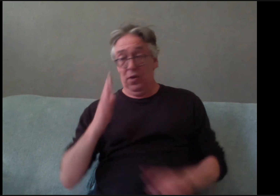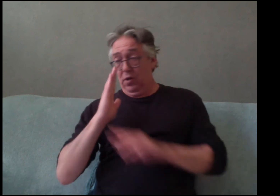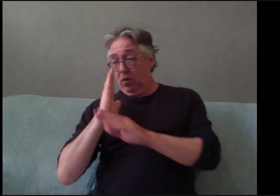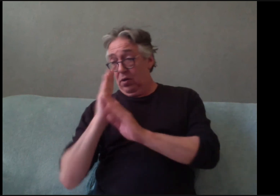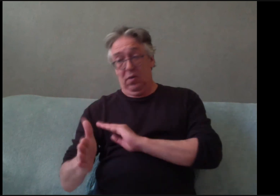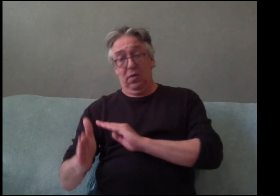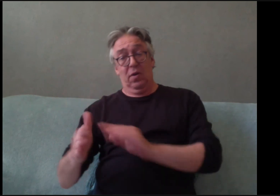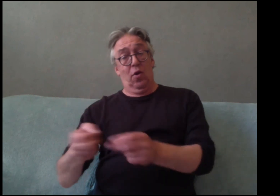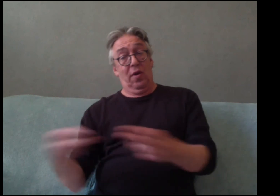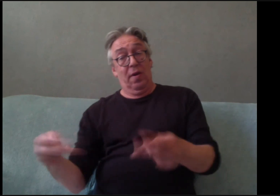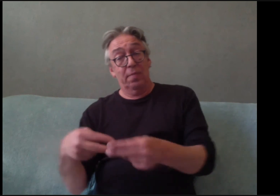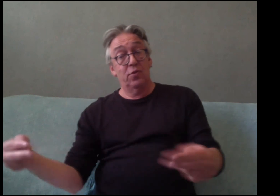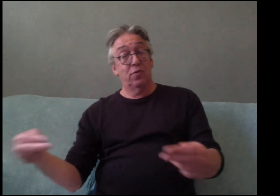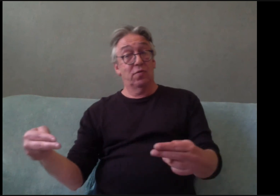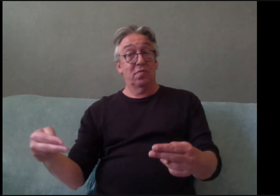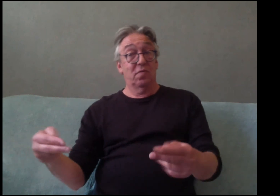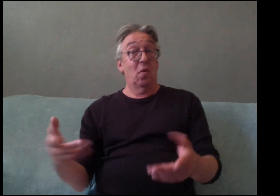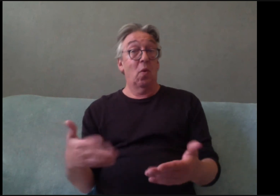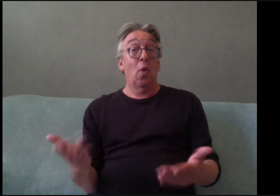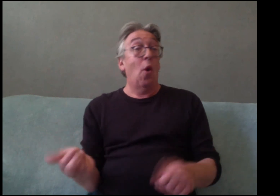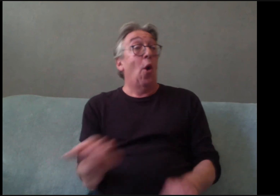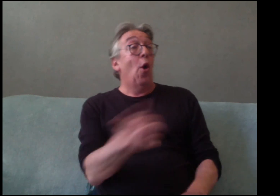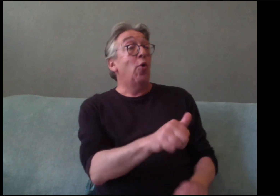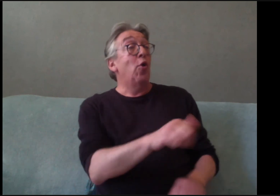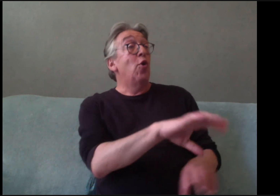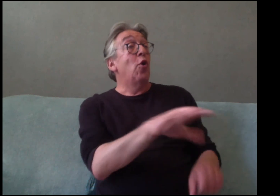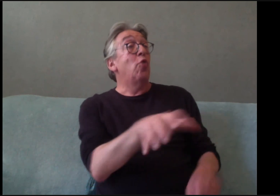do you know countries where this isn't happening?